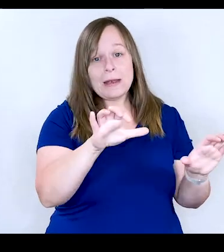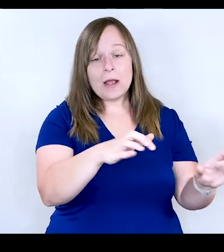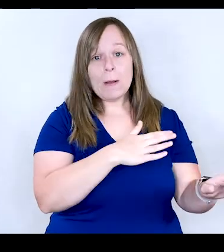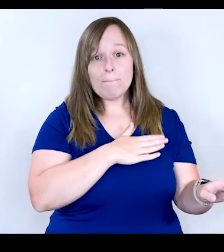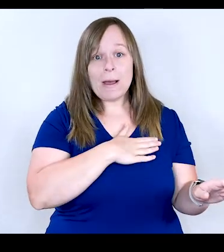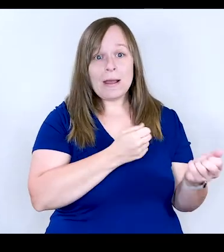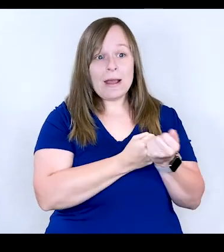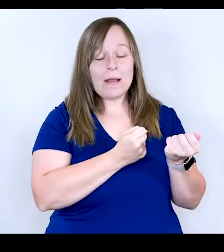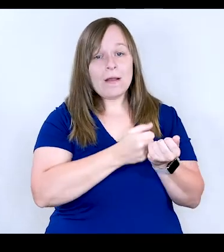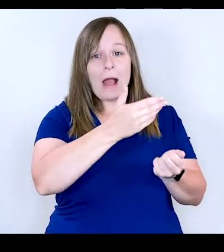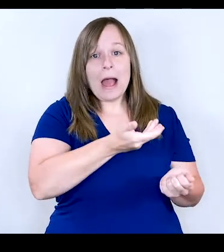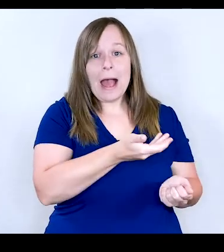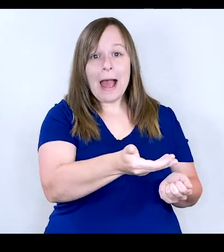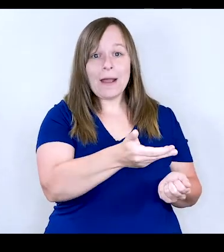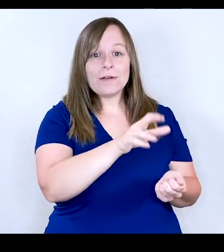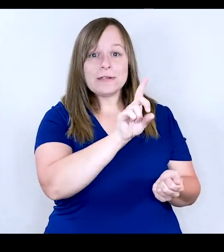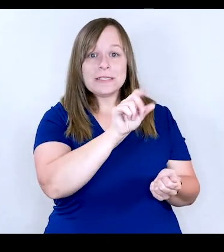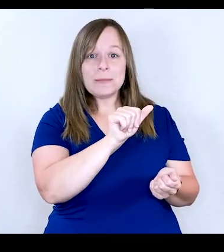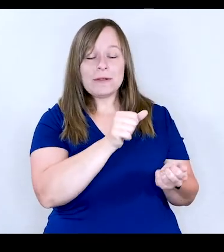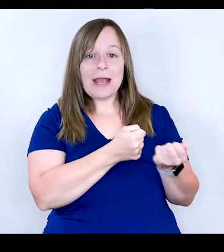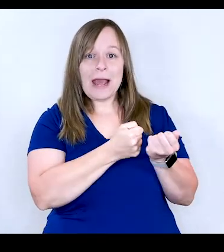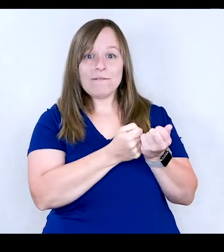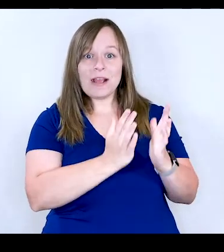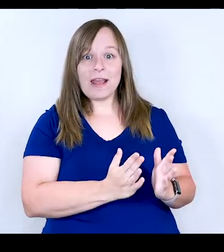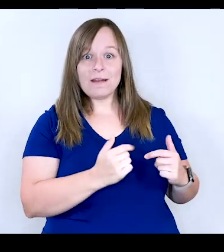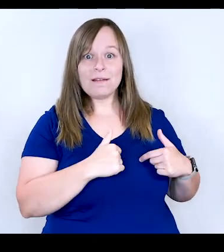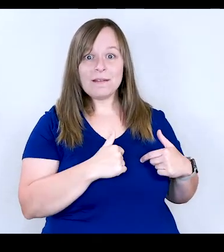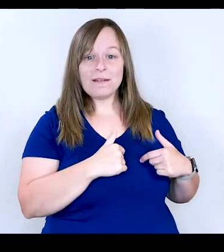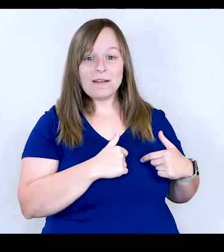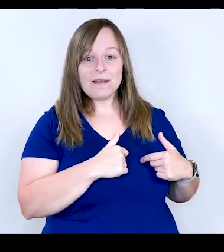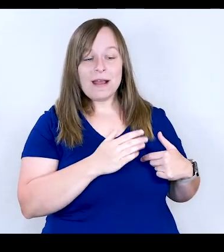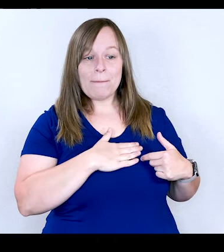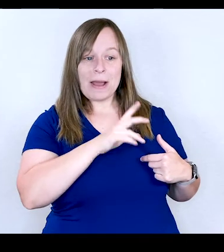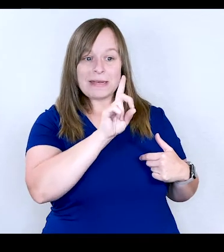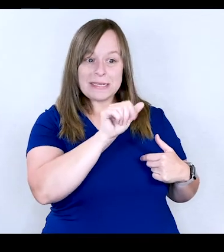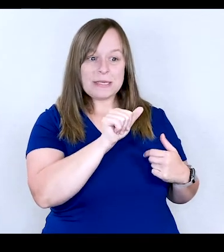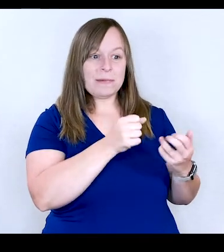of my TBI was hire a disability advocate. You know, my disability advocate's